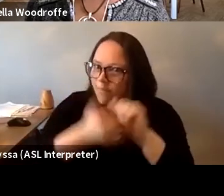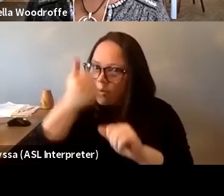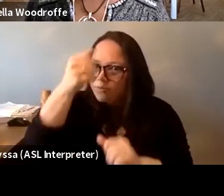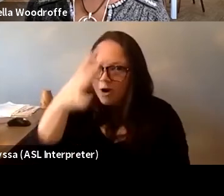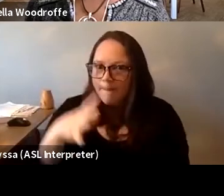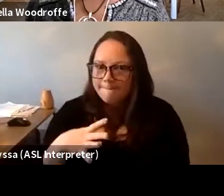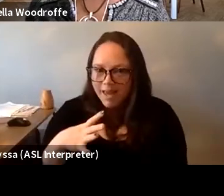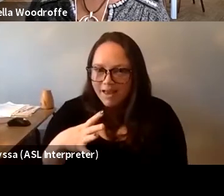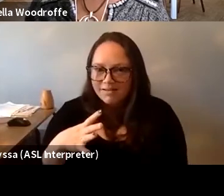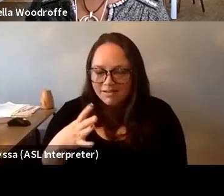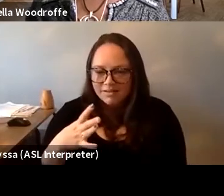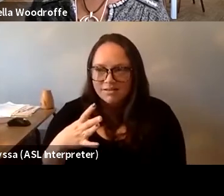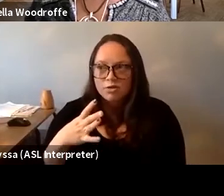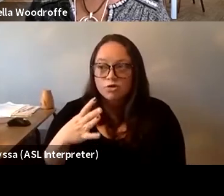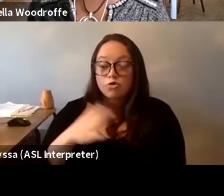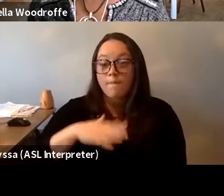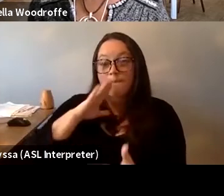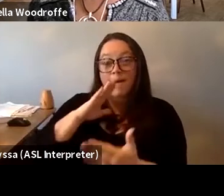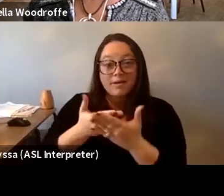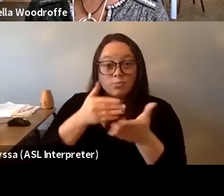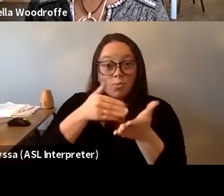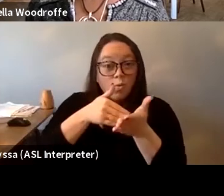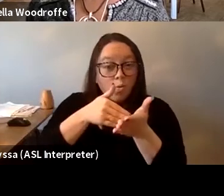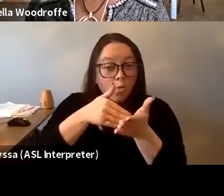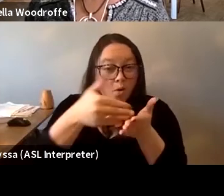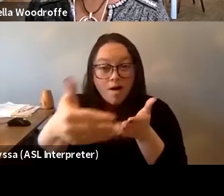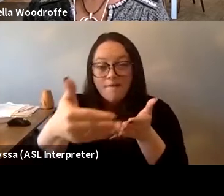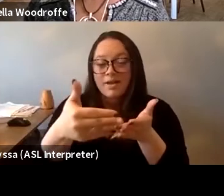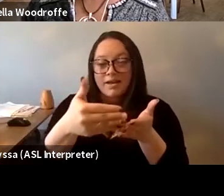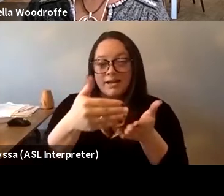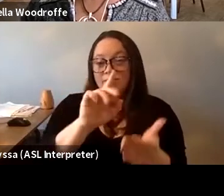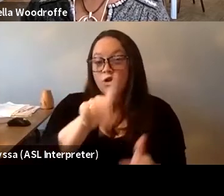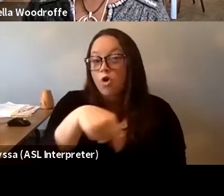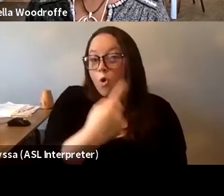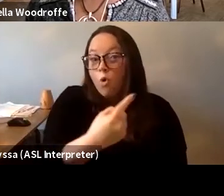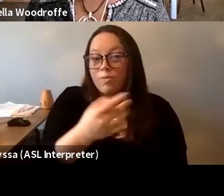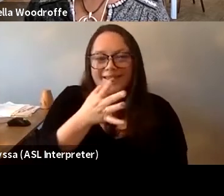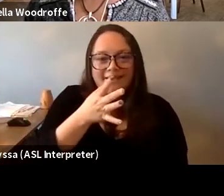daughter, oftentimes is the only female in a program or the only